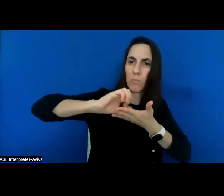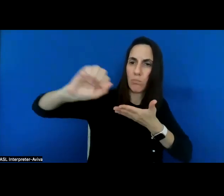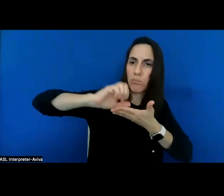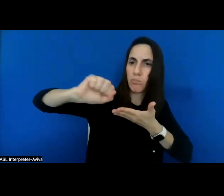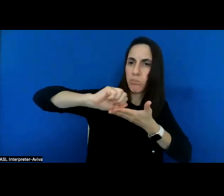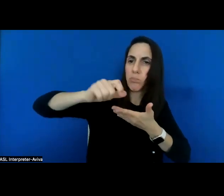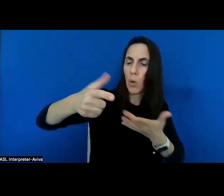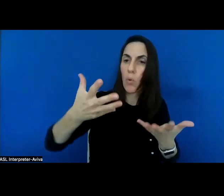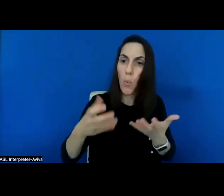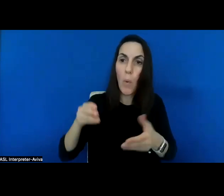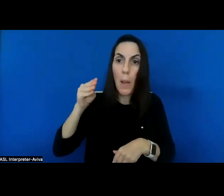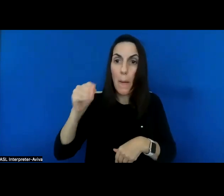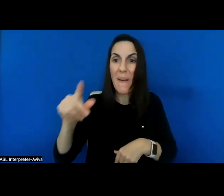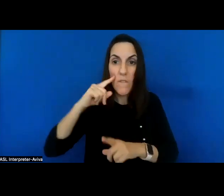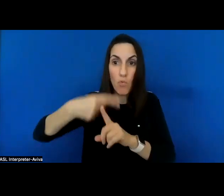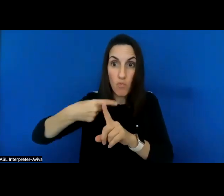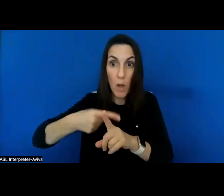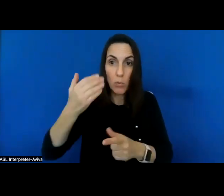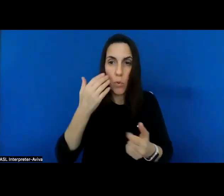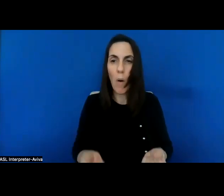You know how much it's gonna be each month we're mortgage payment.